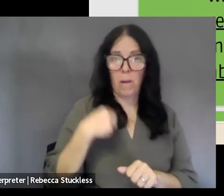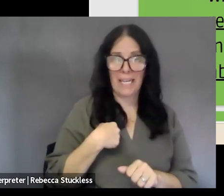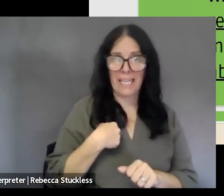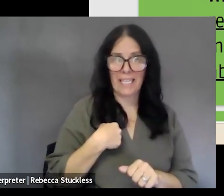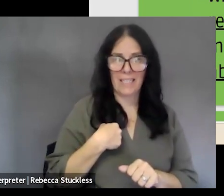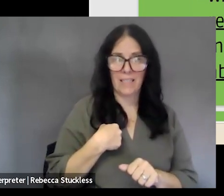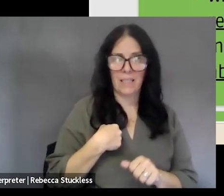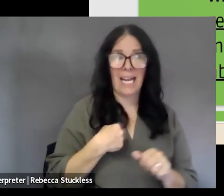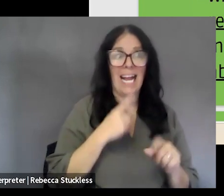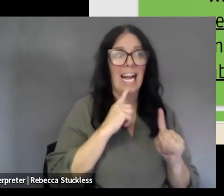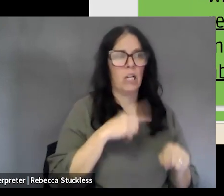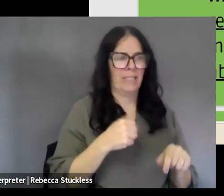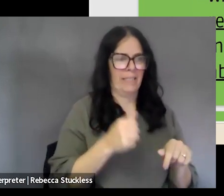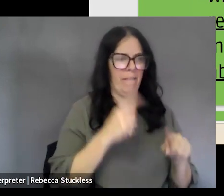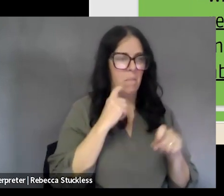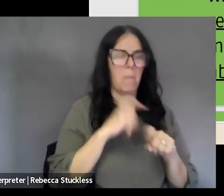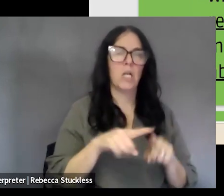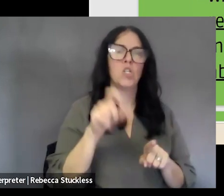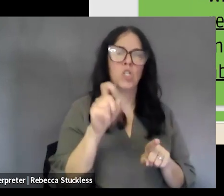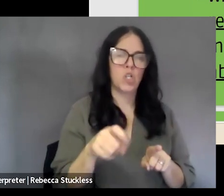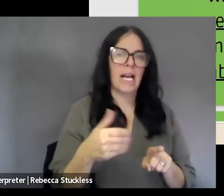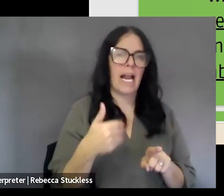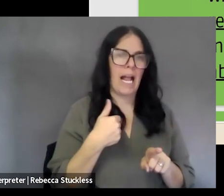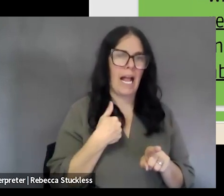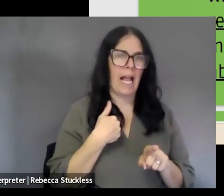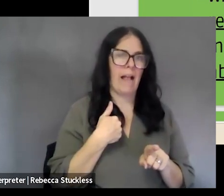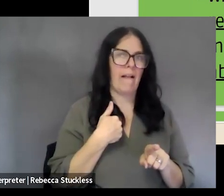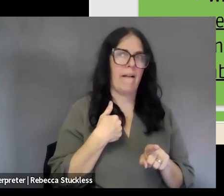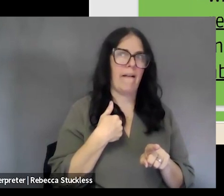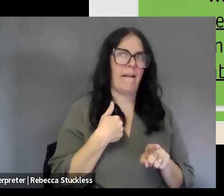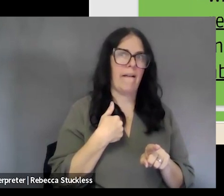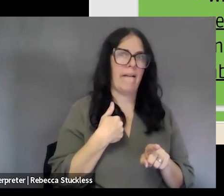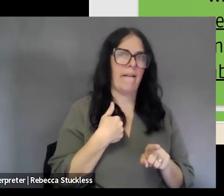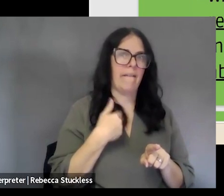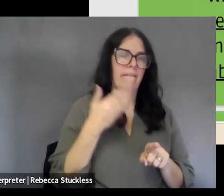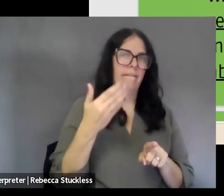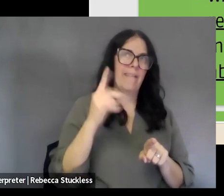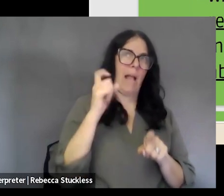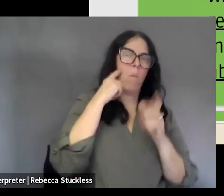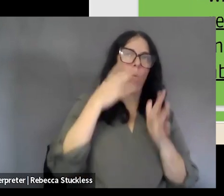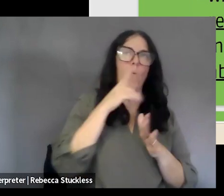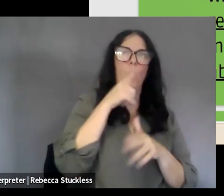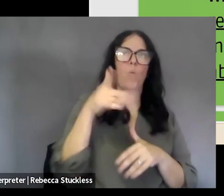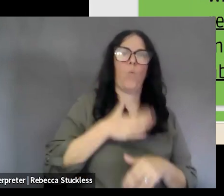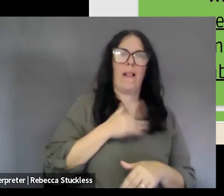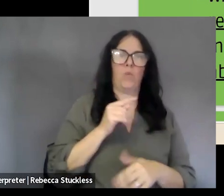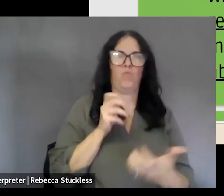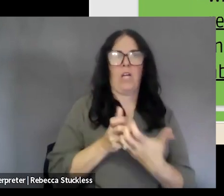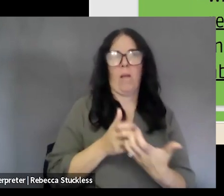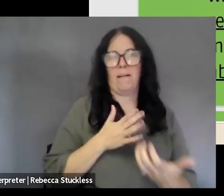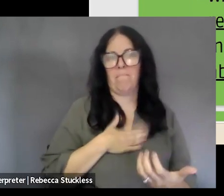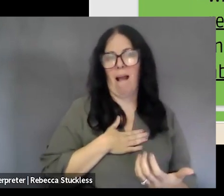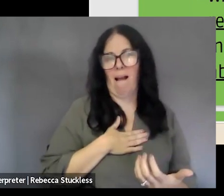but you should have an employer that is willing and able to accommodate you so